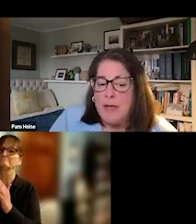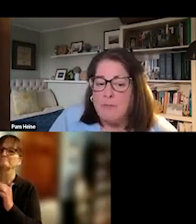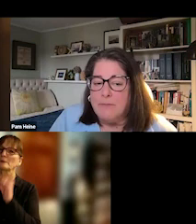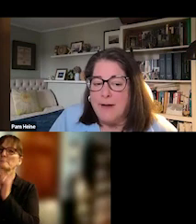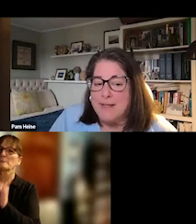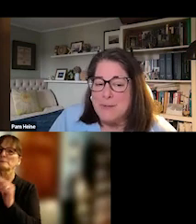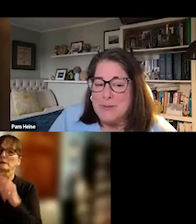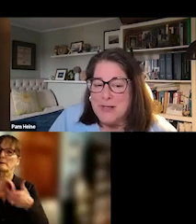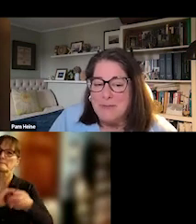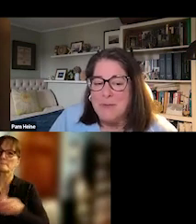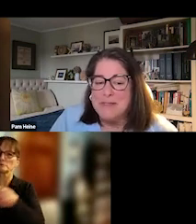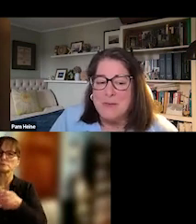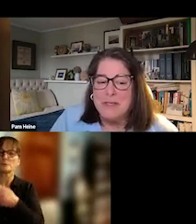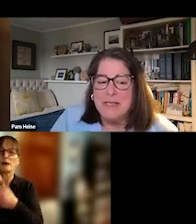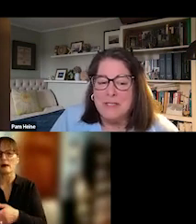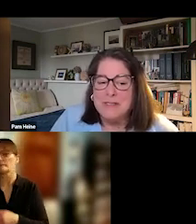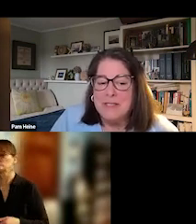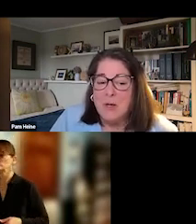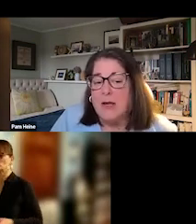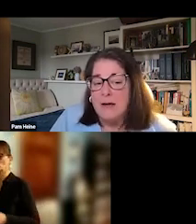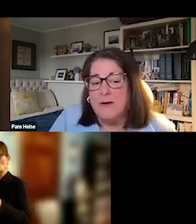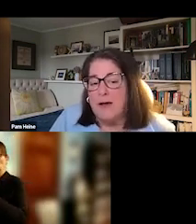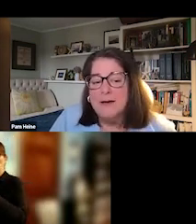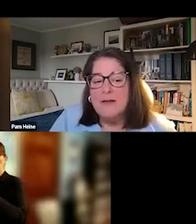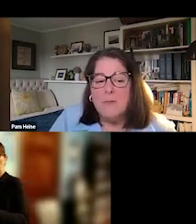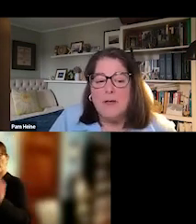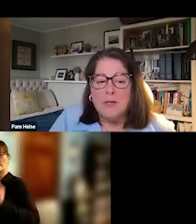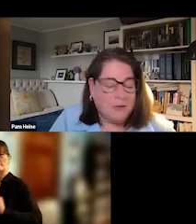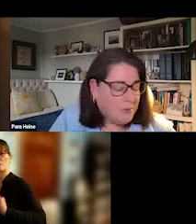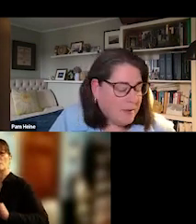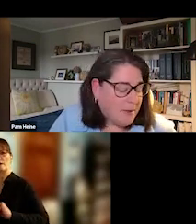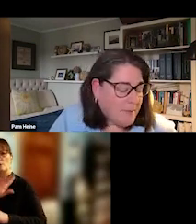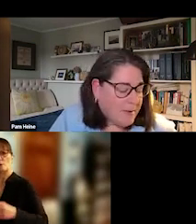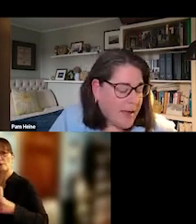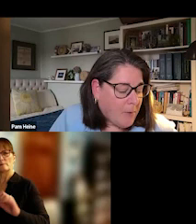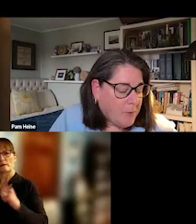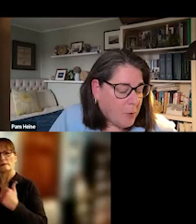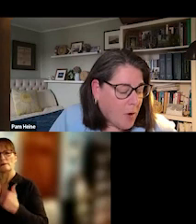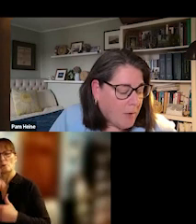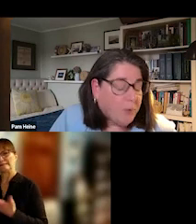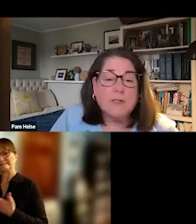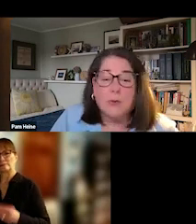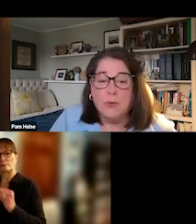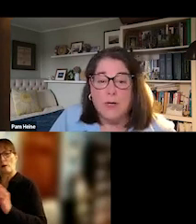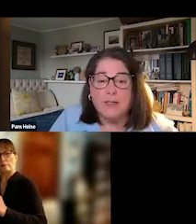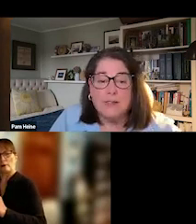You may even find SOAR-trained folks in some of these agencies, and if not, we can talk a little bit later about how to bring SOAR training